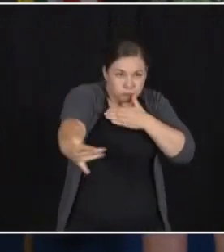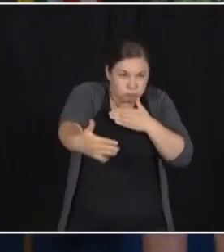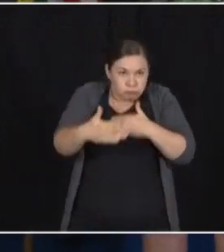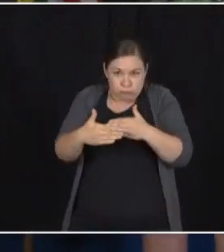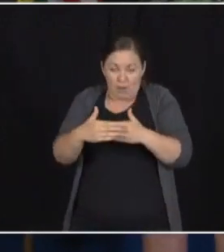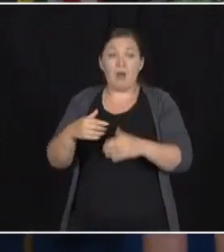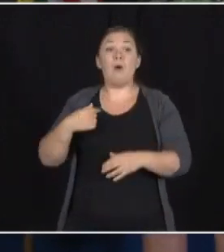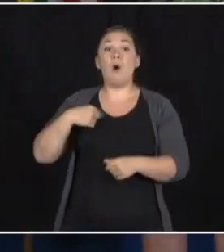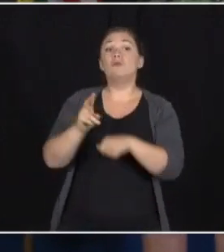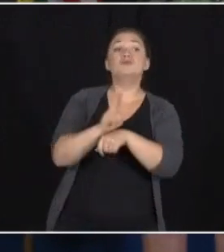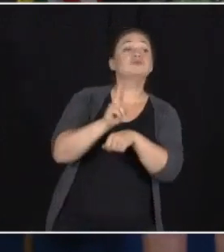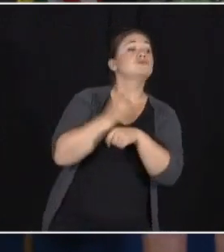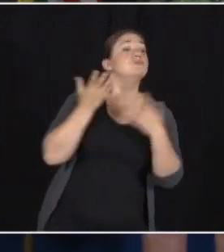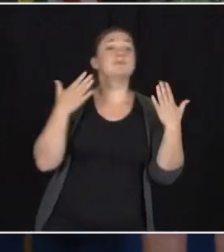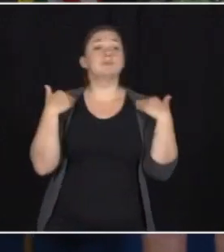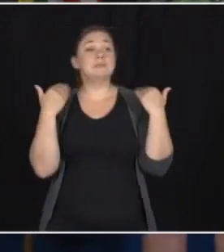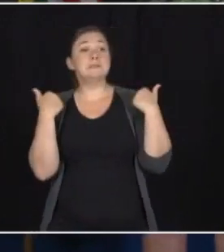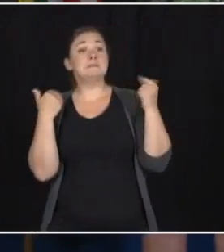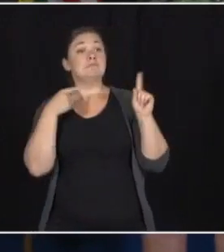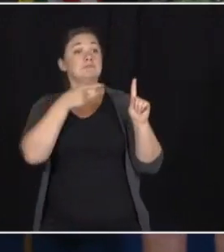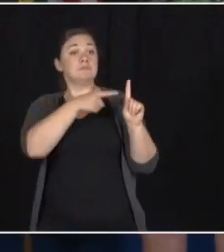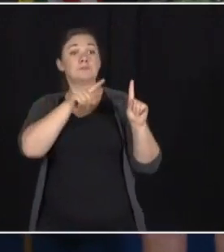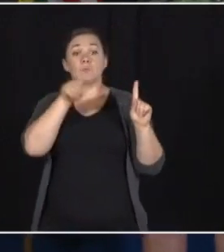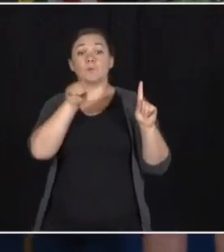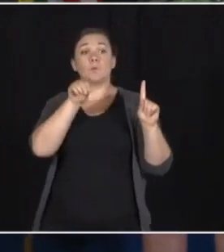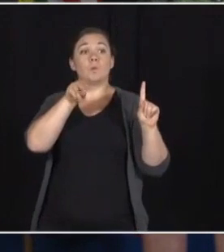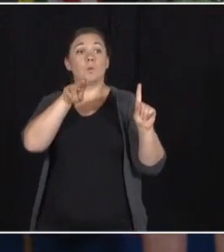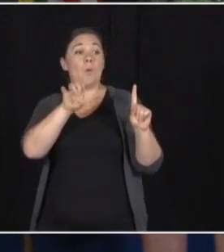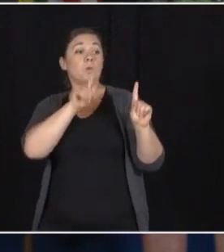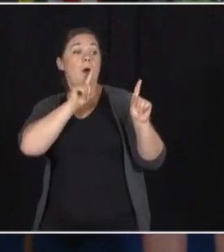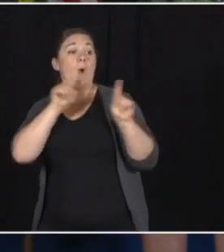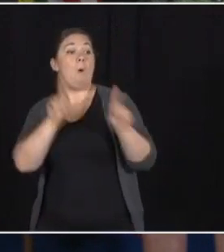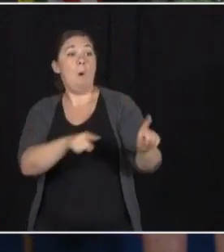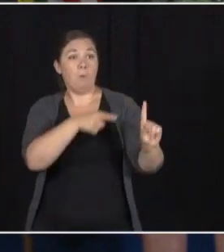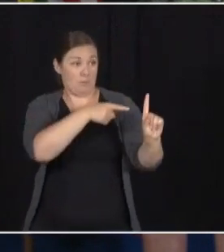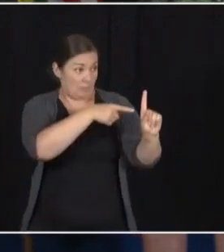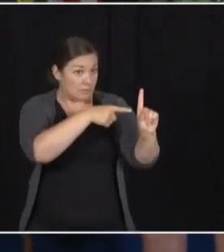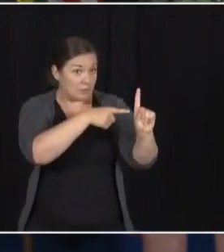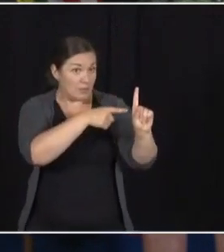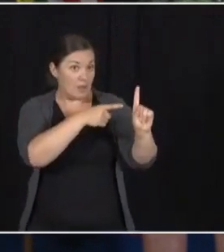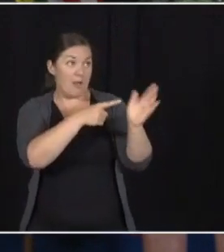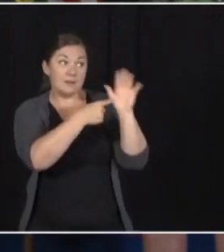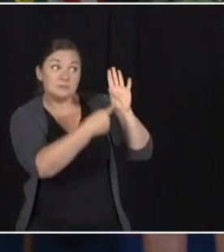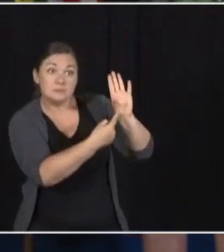, and approvals process and use provincial tools like ministerial zoning orders only when needed. In keeping with our current memorandums of